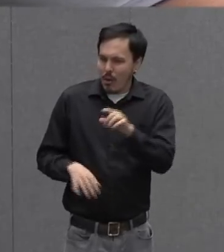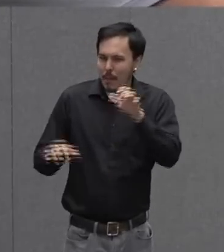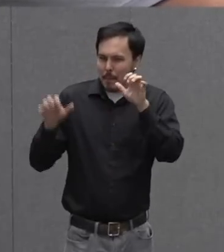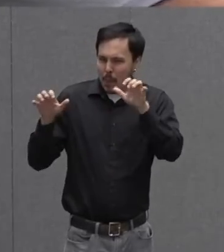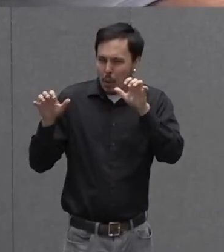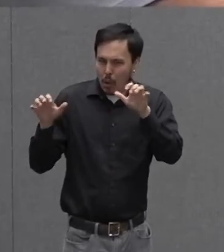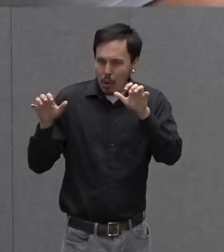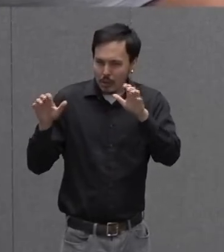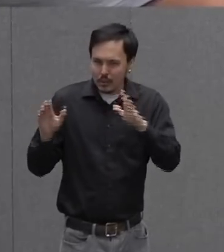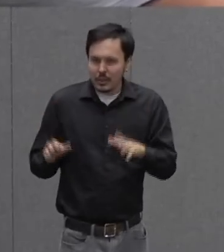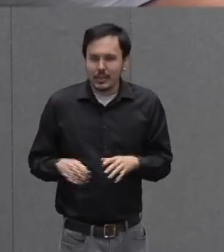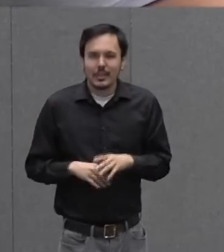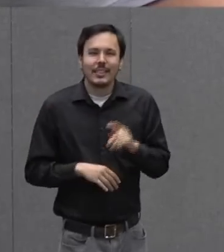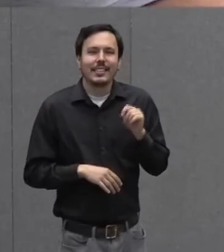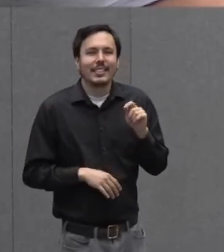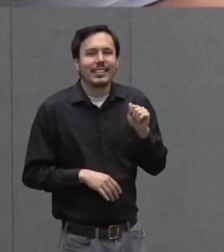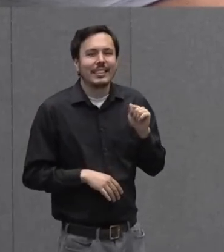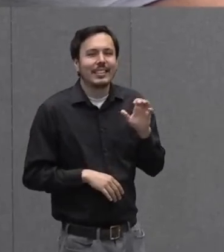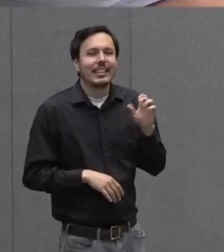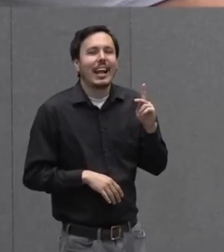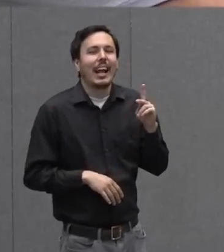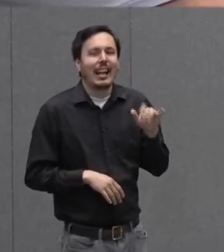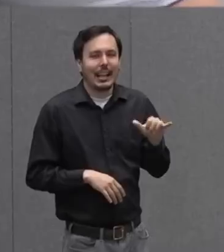Tacky because tape is sticky.